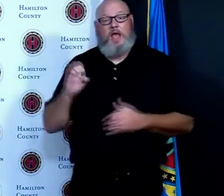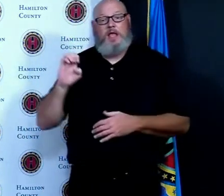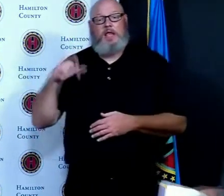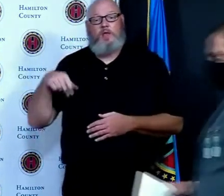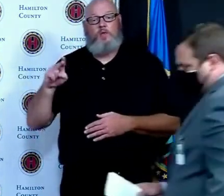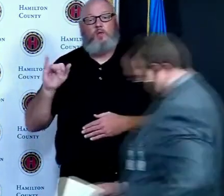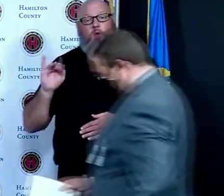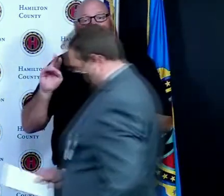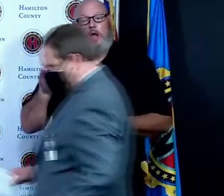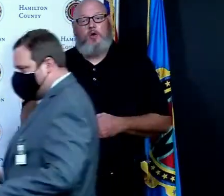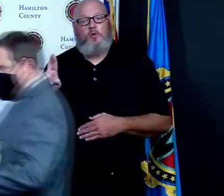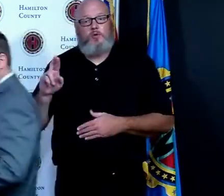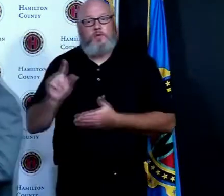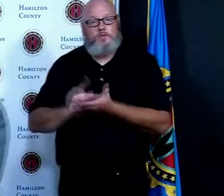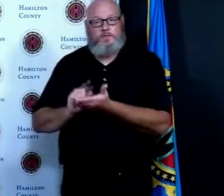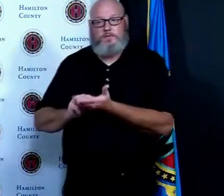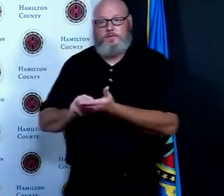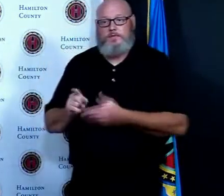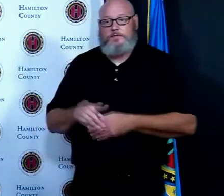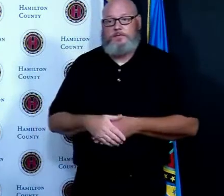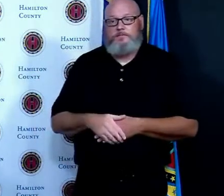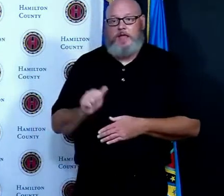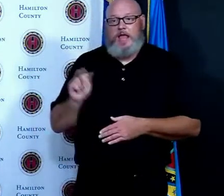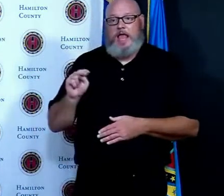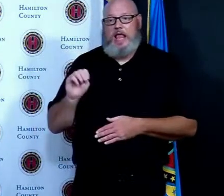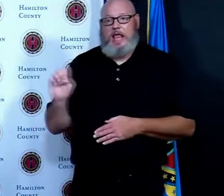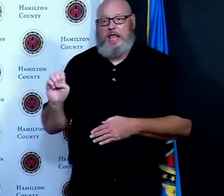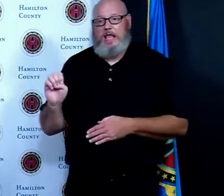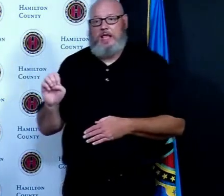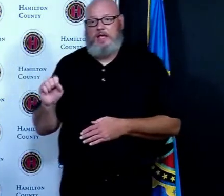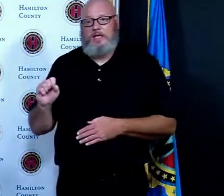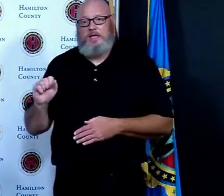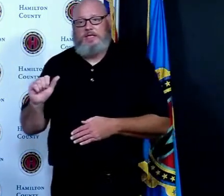thank you very much hello Commissioner Kesterman